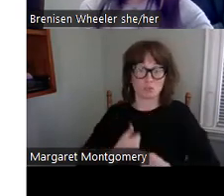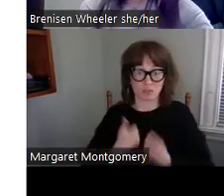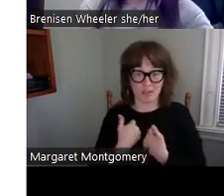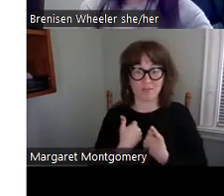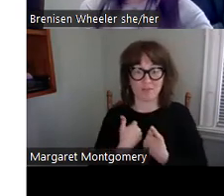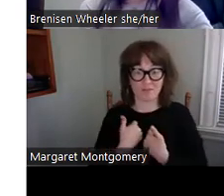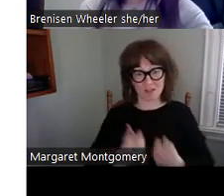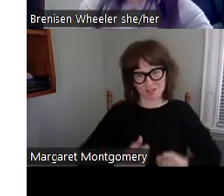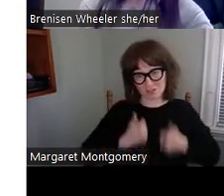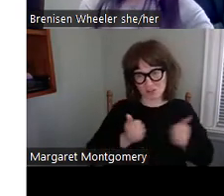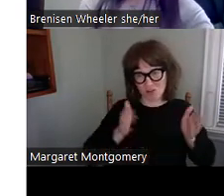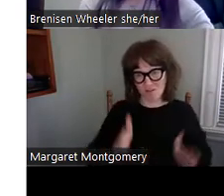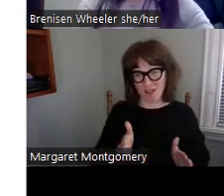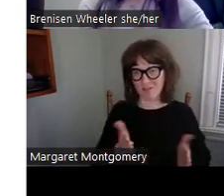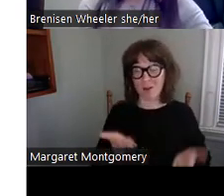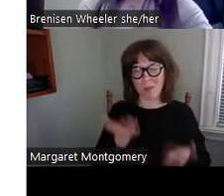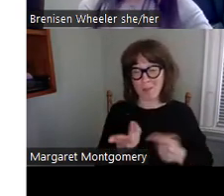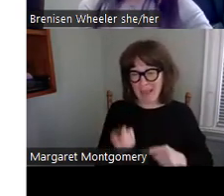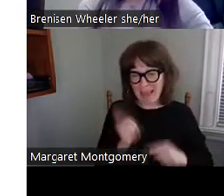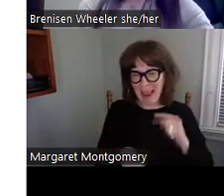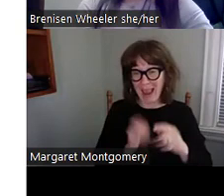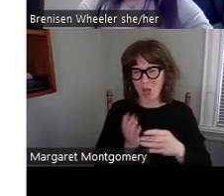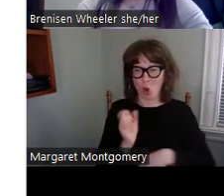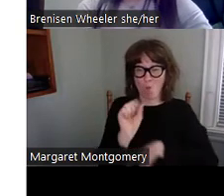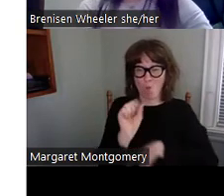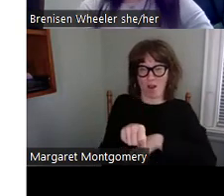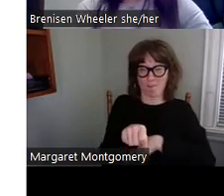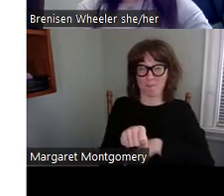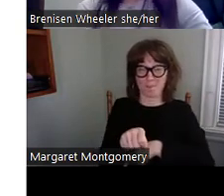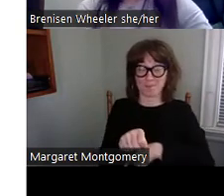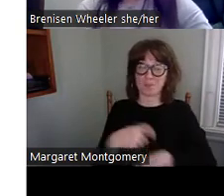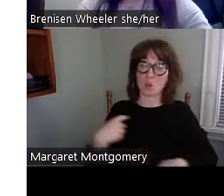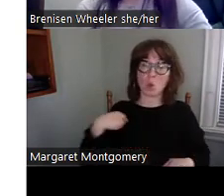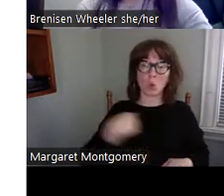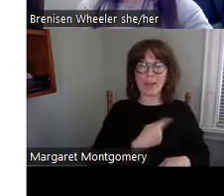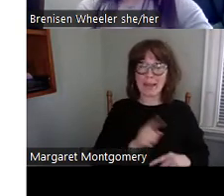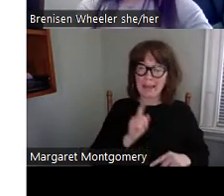to look it's not our place to say what we would do in their situation, or what they